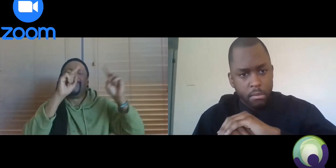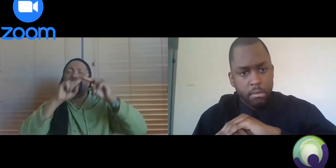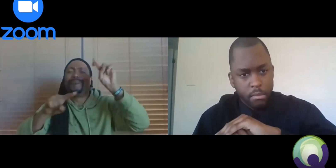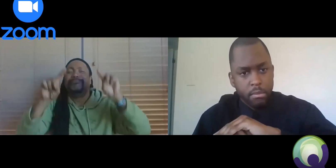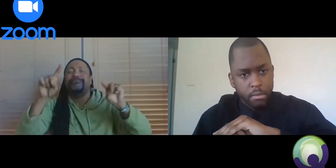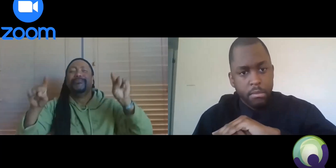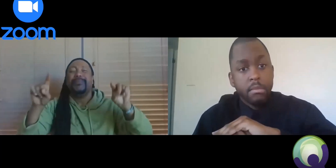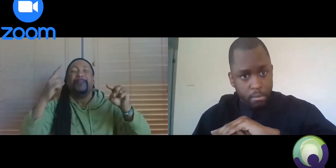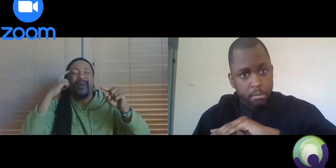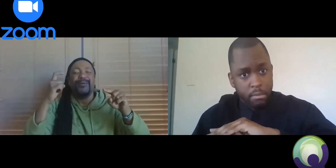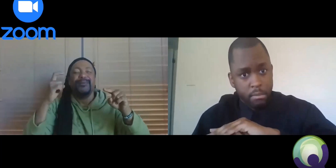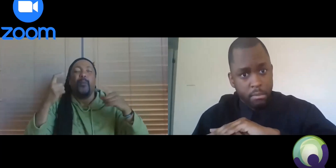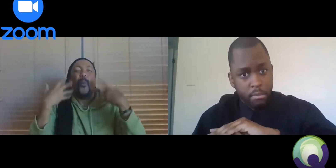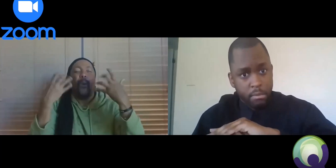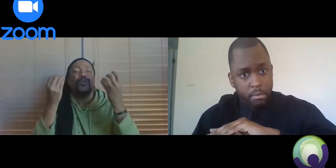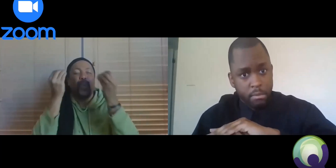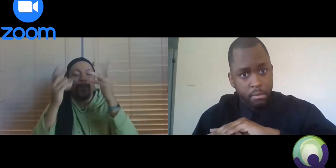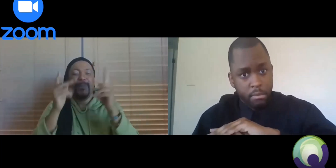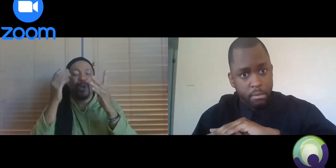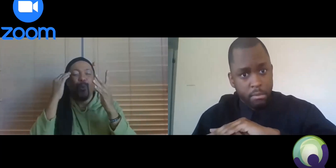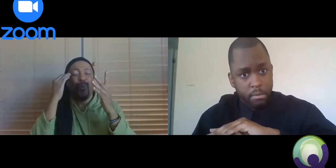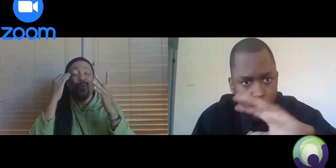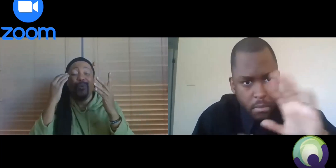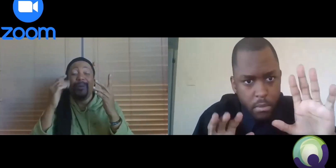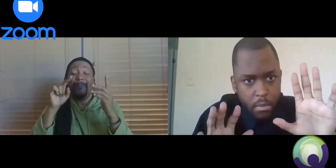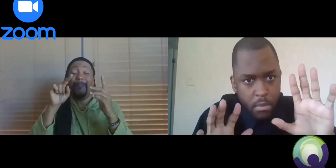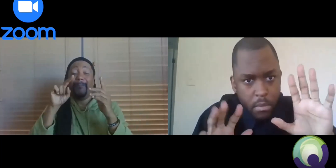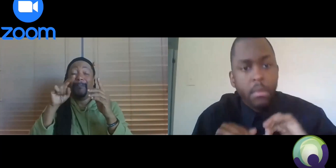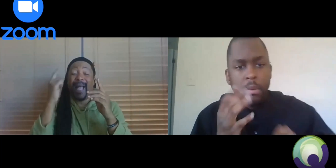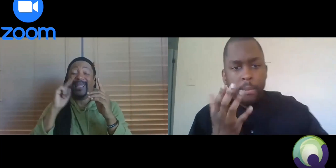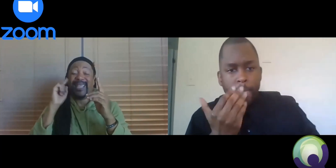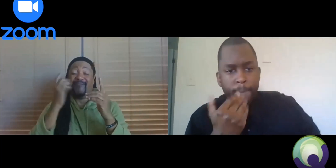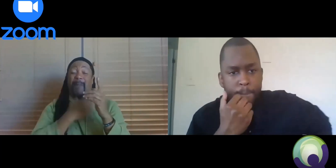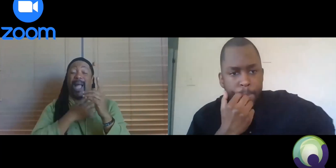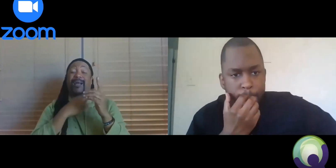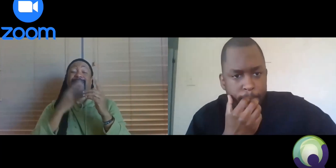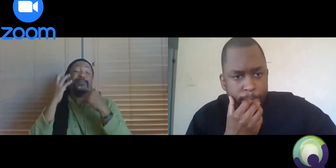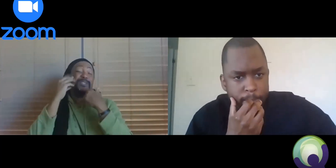some are successful, there is quite a variety. We want to let people know about my experience as